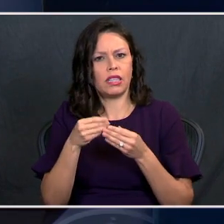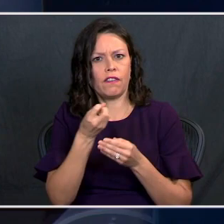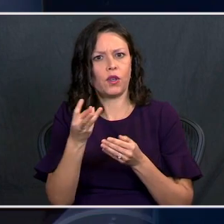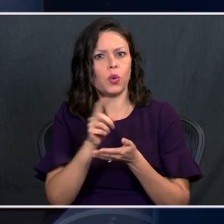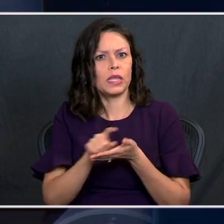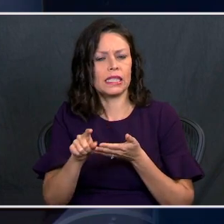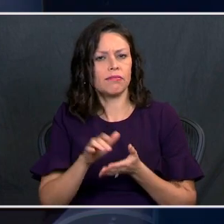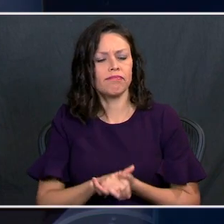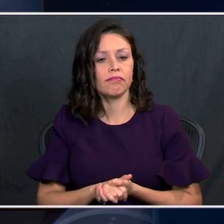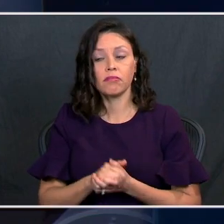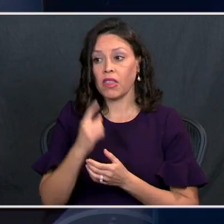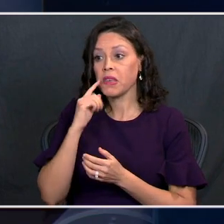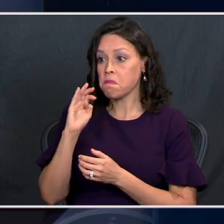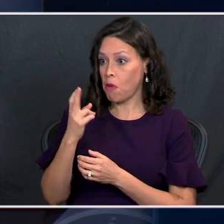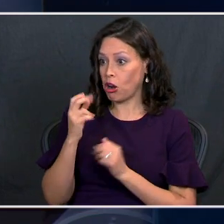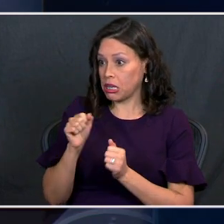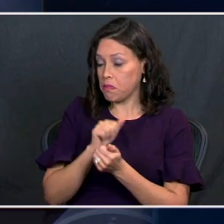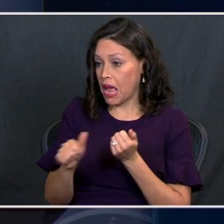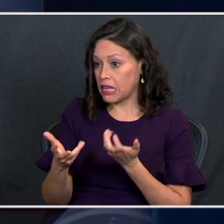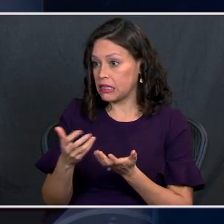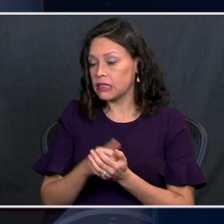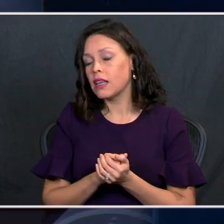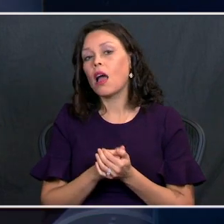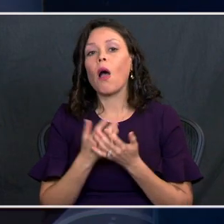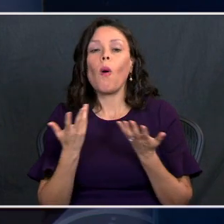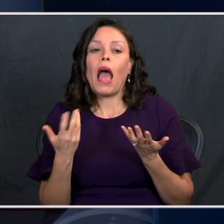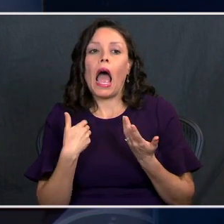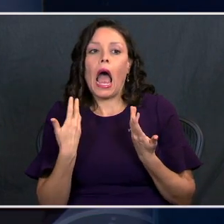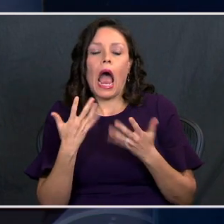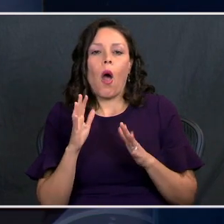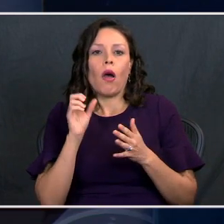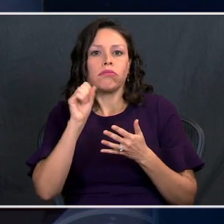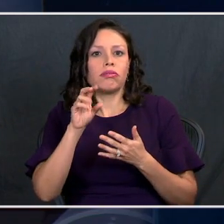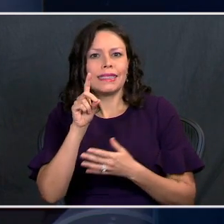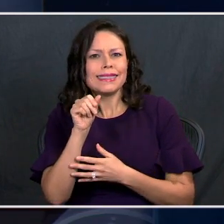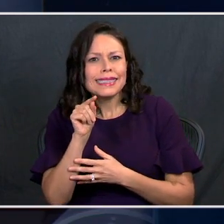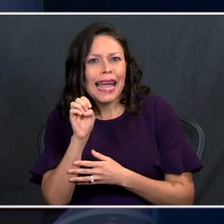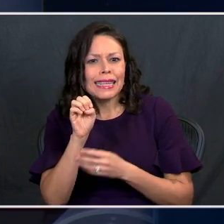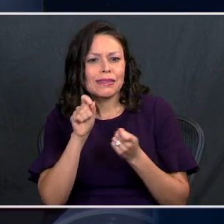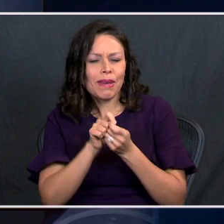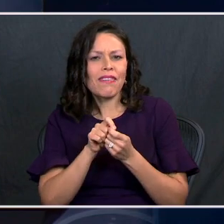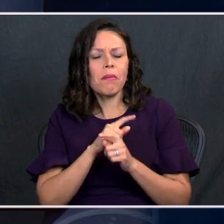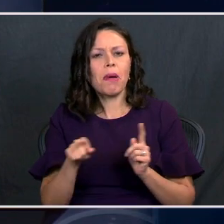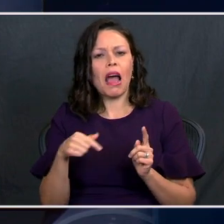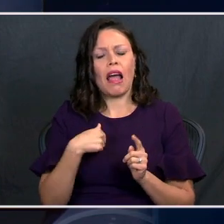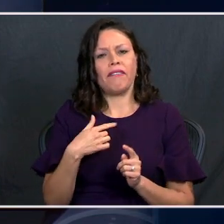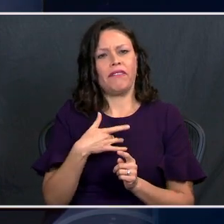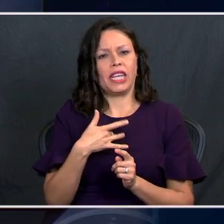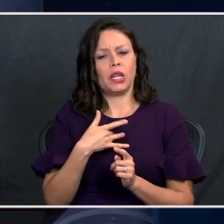The Press: So he thinks by March it could get passed? Ms. Psaki: Well, I don't want to give a deadline on it, Kaitlan, but I think we are all mindful